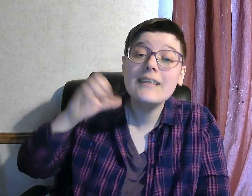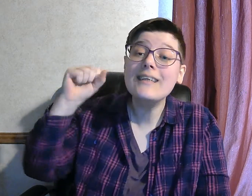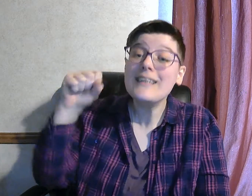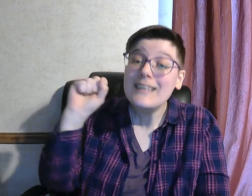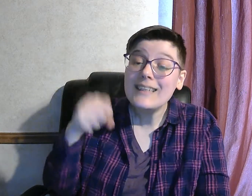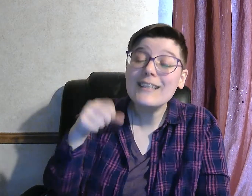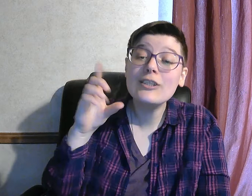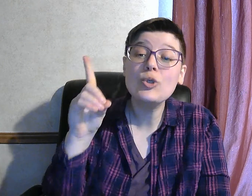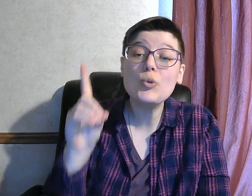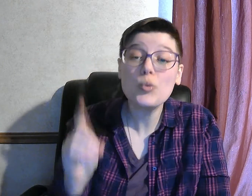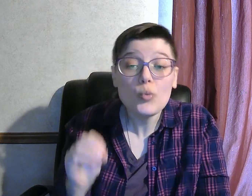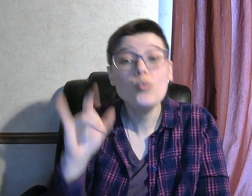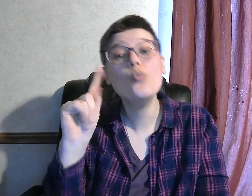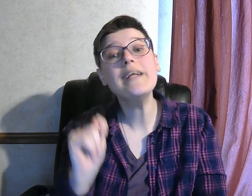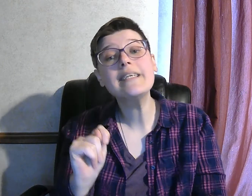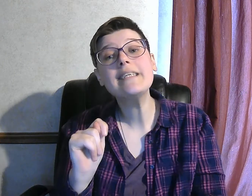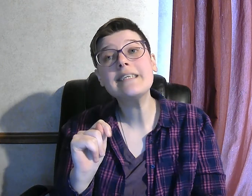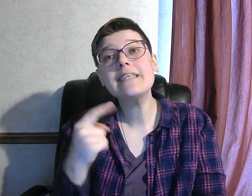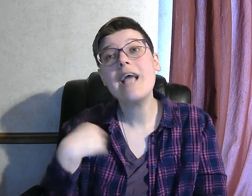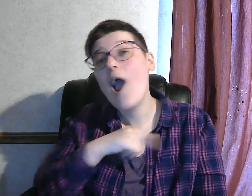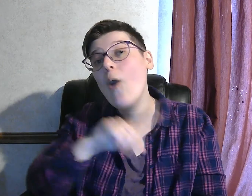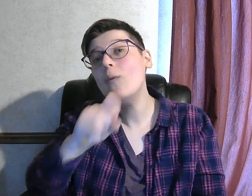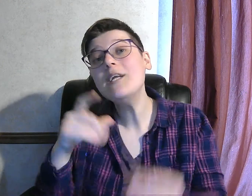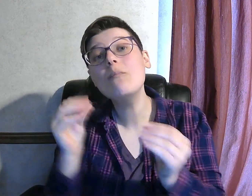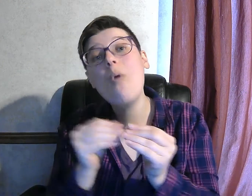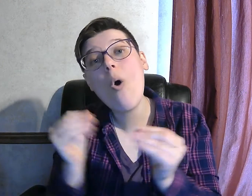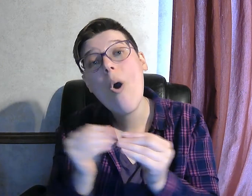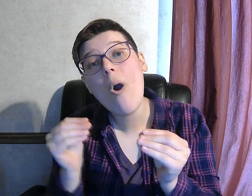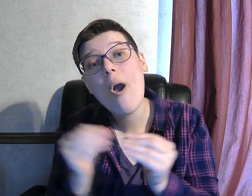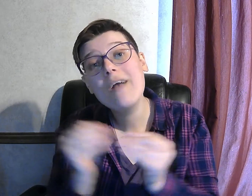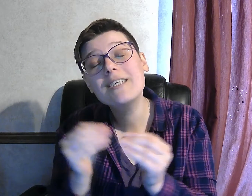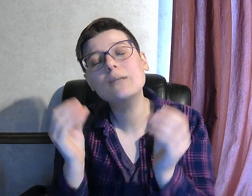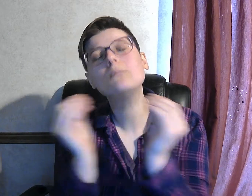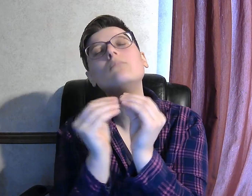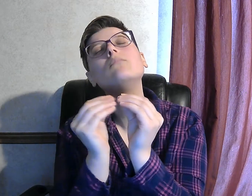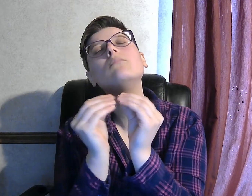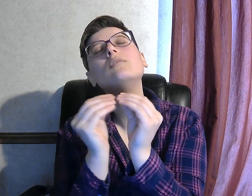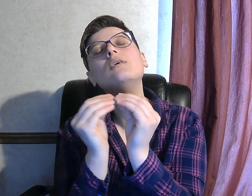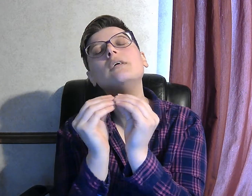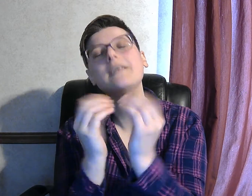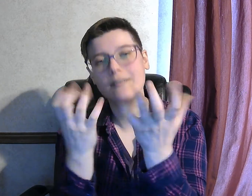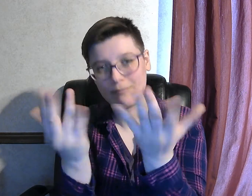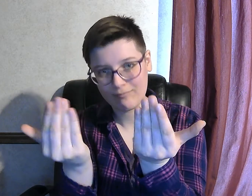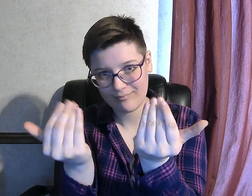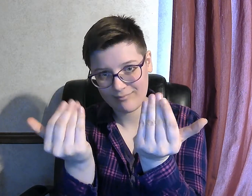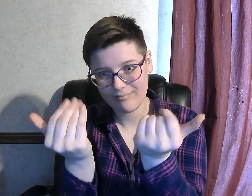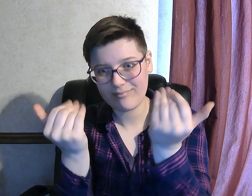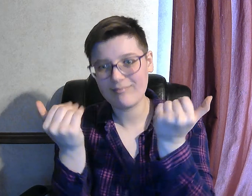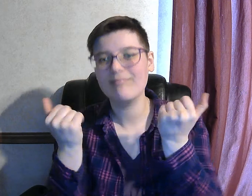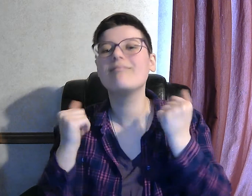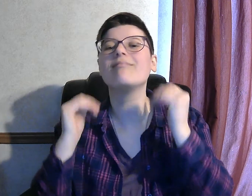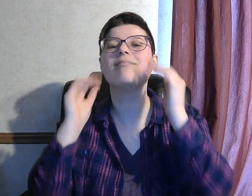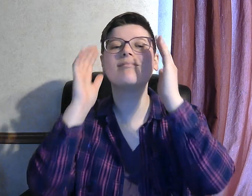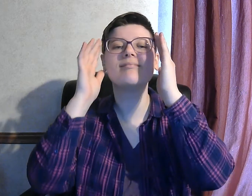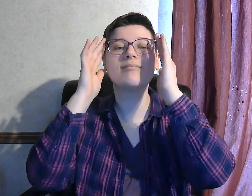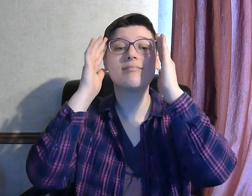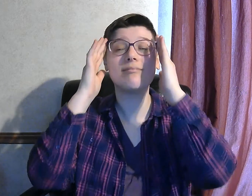I--Please, do it! Yes! We need more! More! More-more-more-more. Gimme.